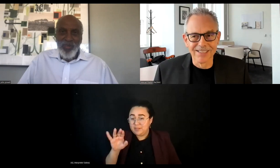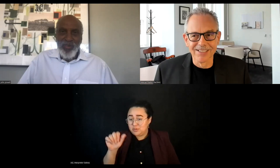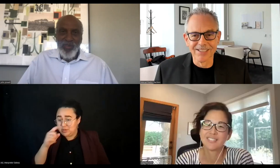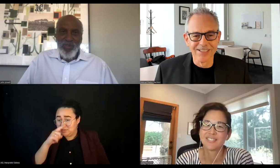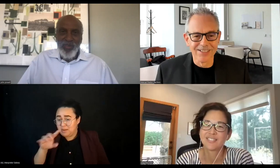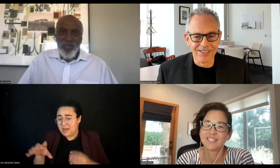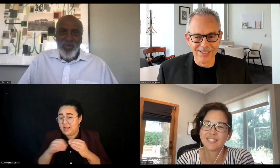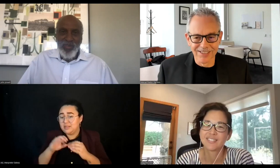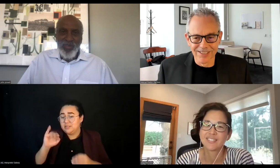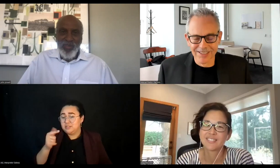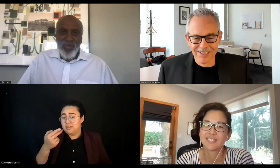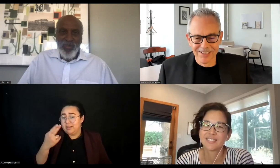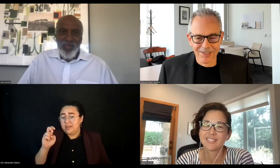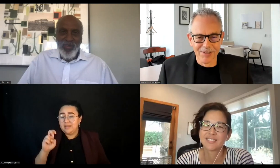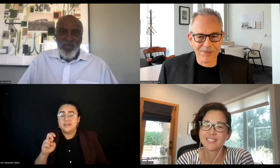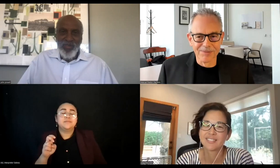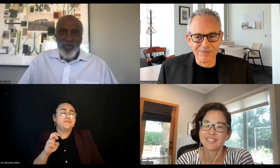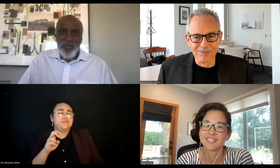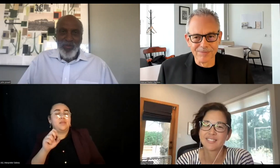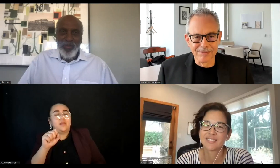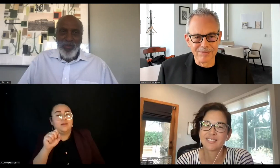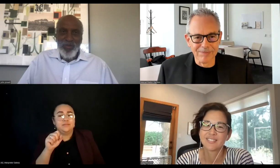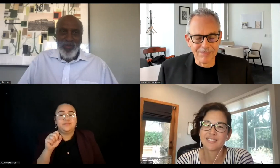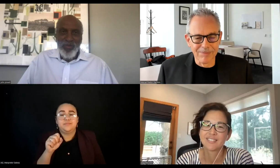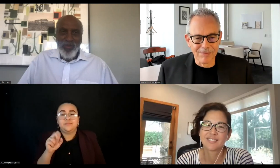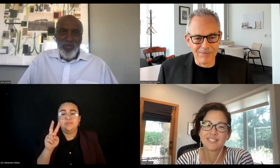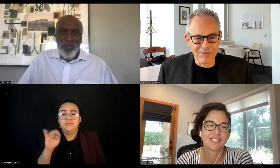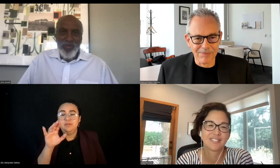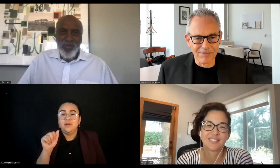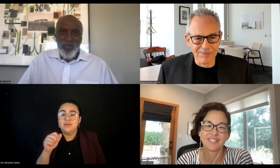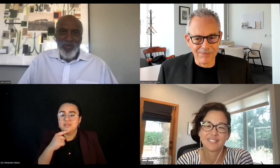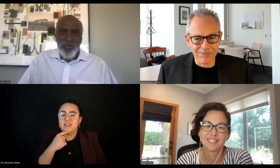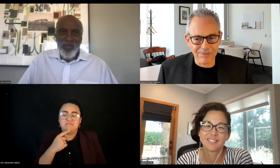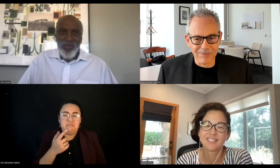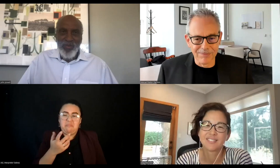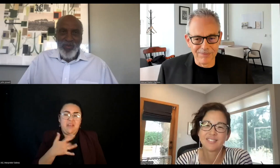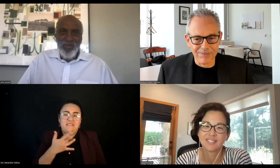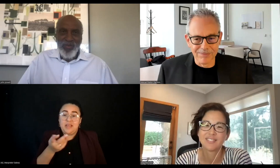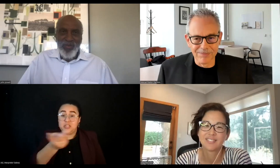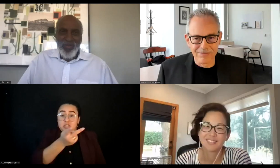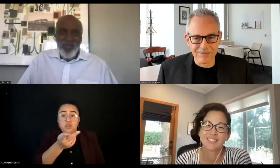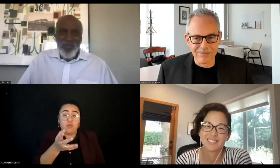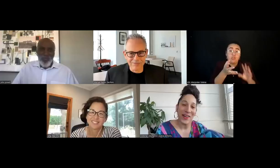There's never enough time when I feel like the two of you, James, are talking. We just need more time.